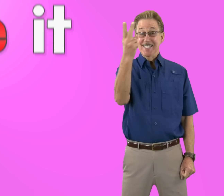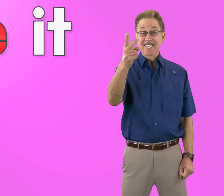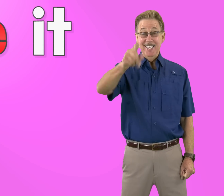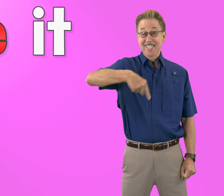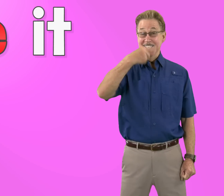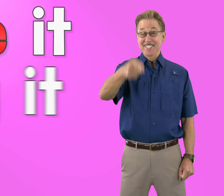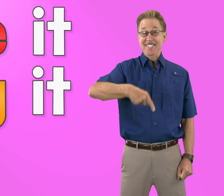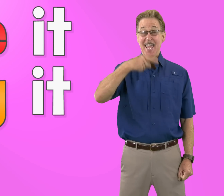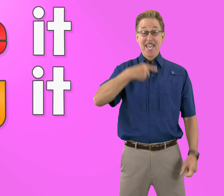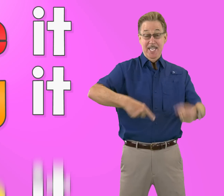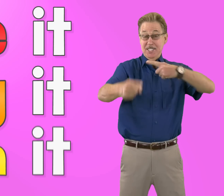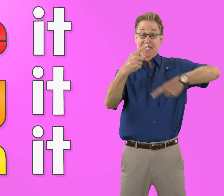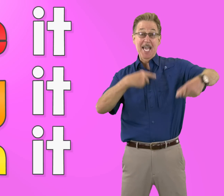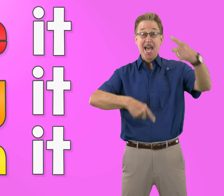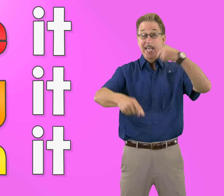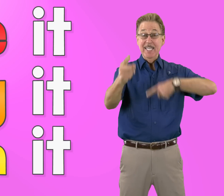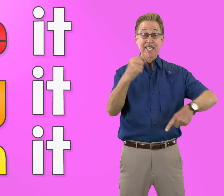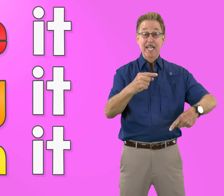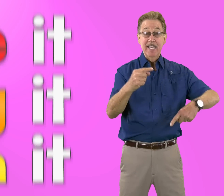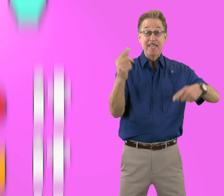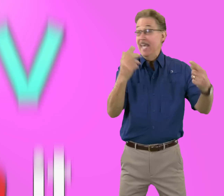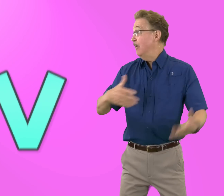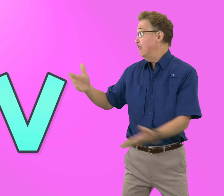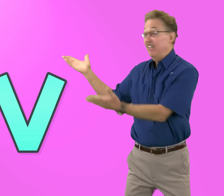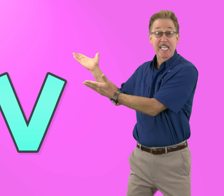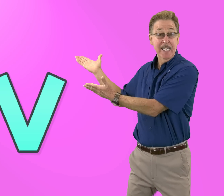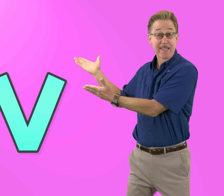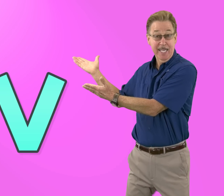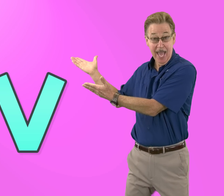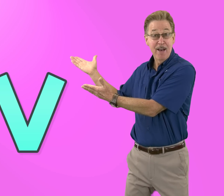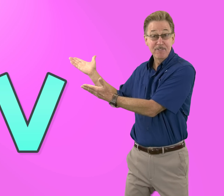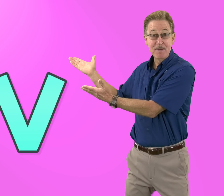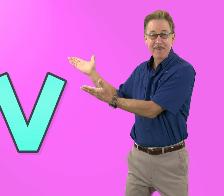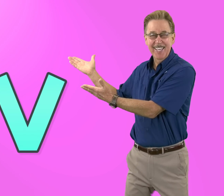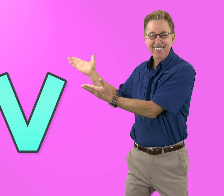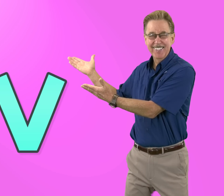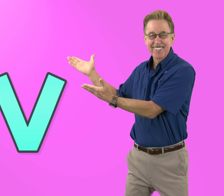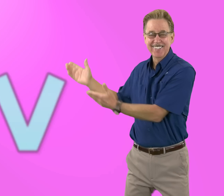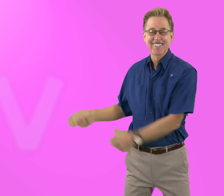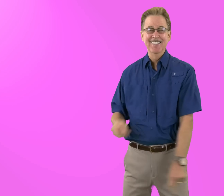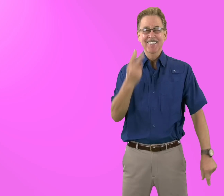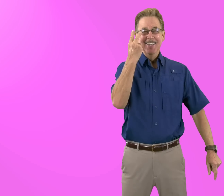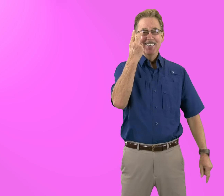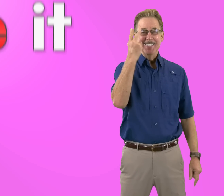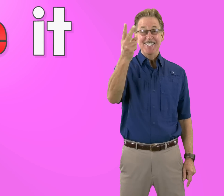See it, Say it, Sign it Letter V v in the alphabet